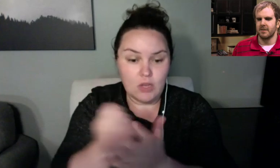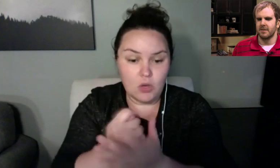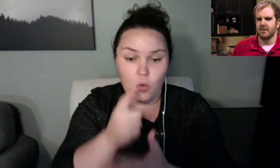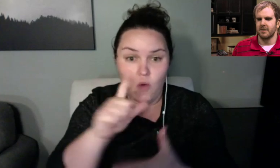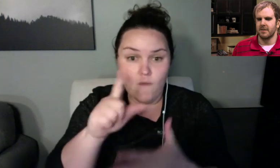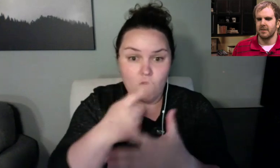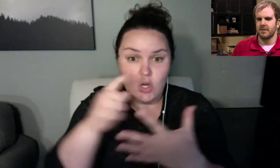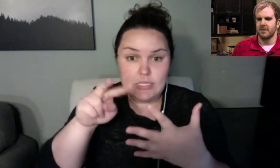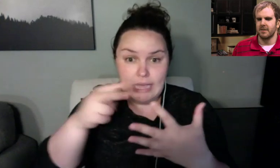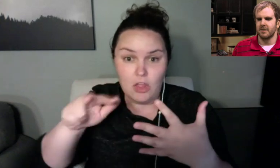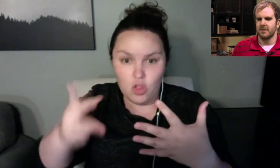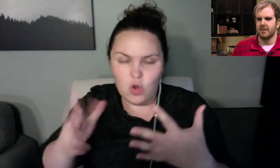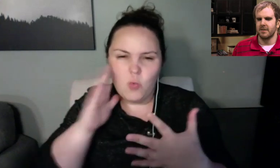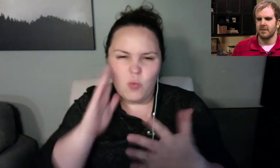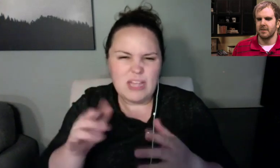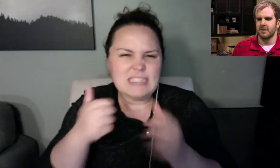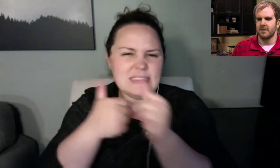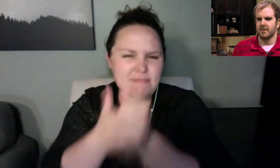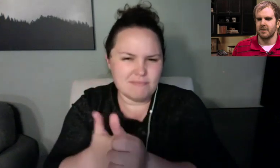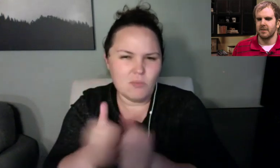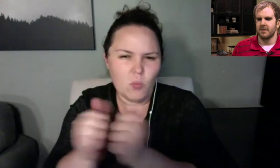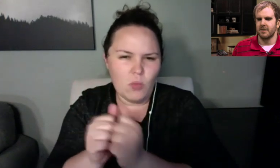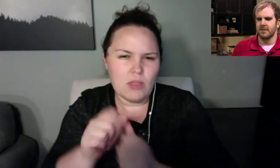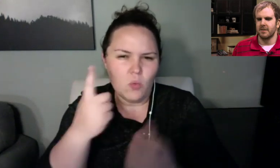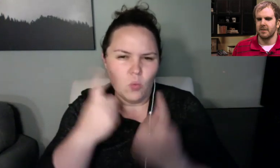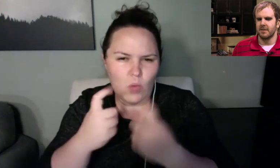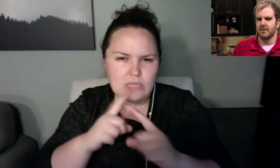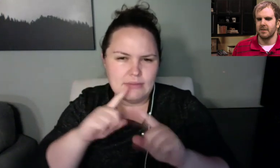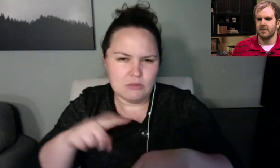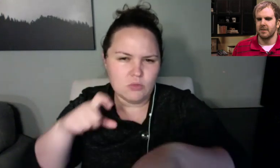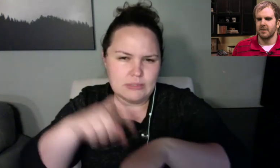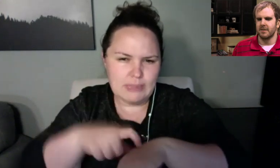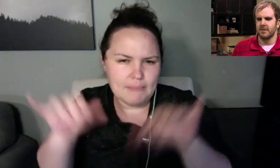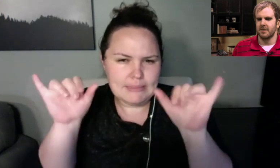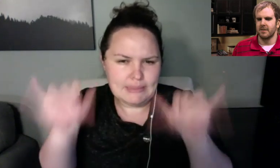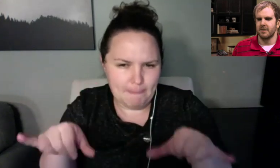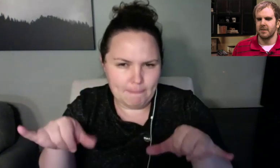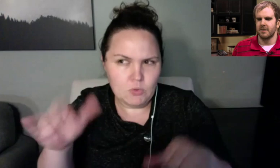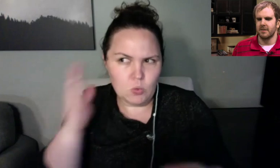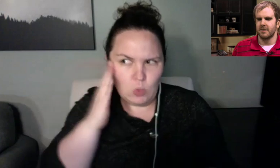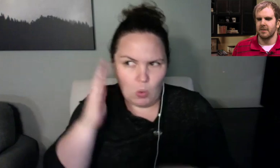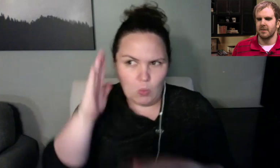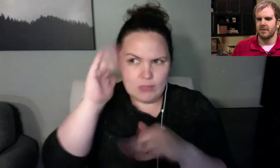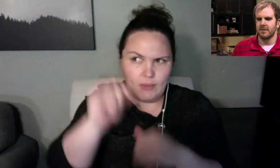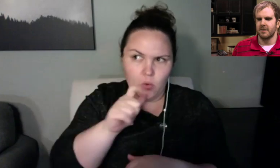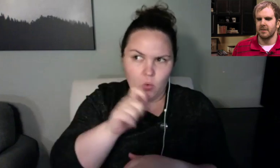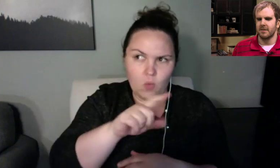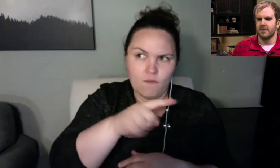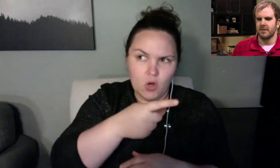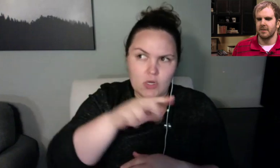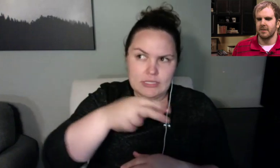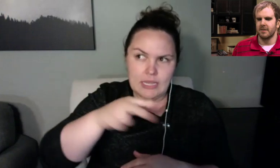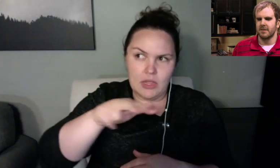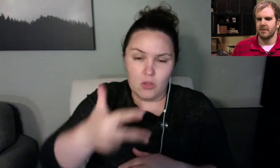nice and simple. So, as you can tell, we've got lots to do this